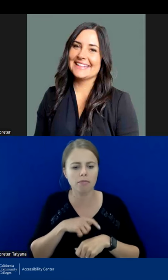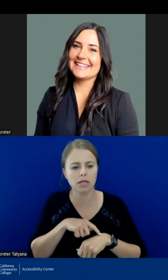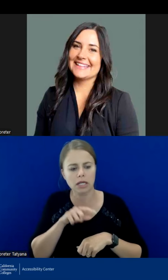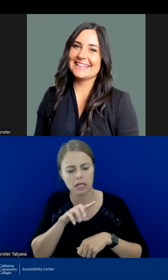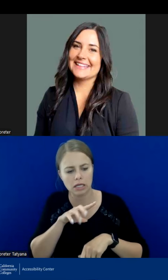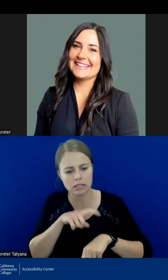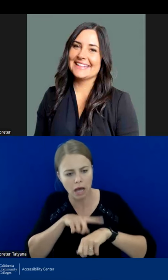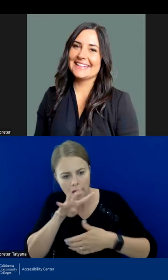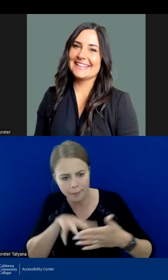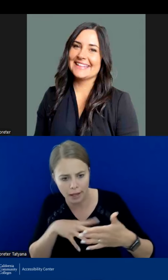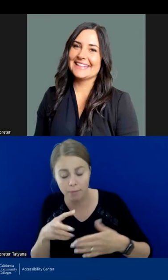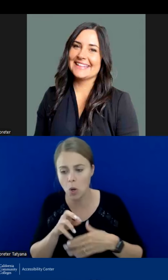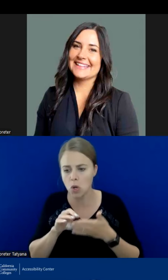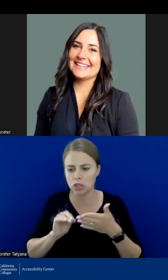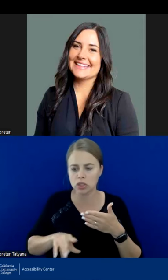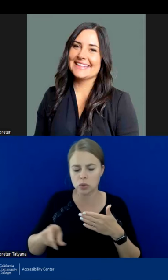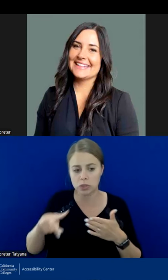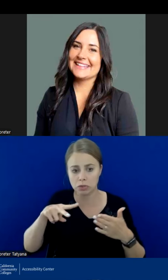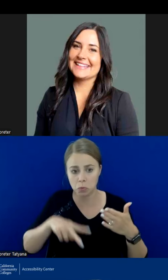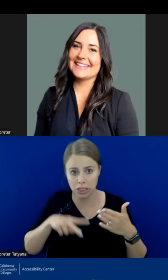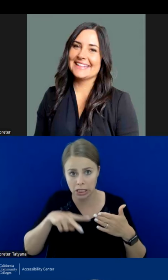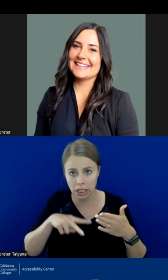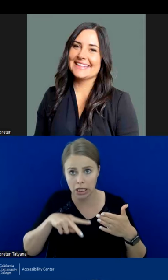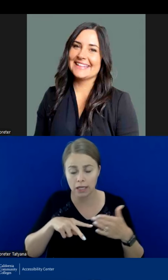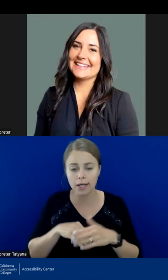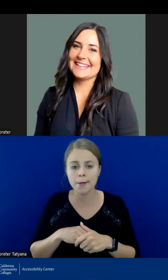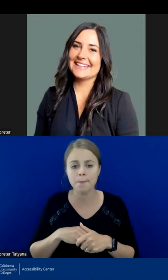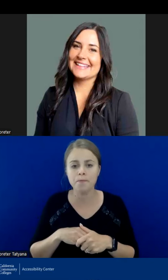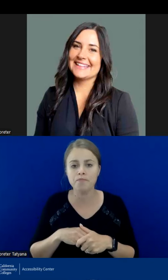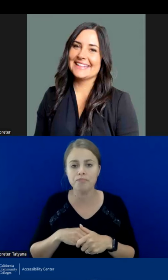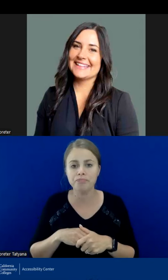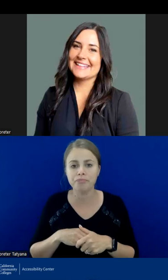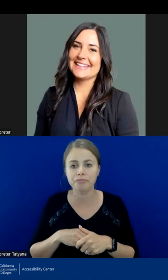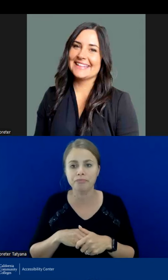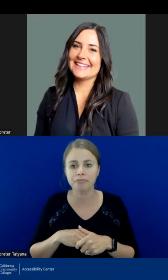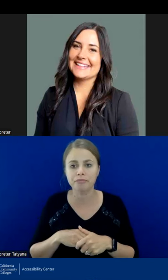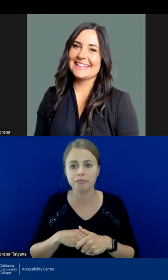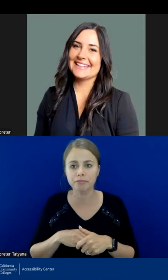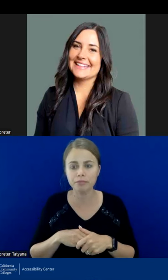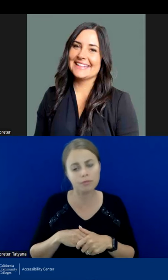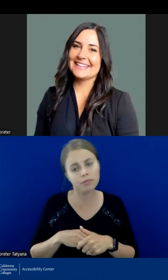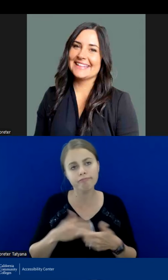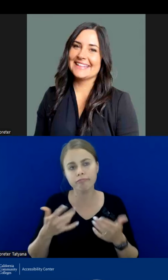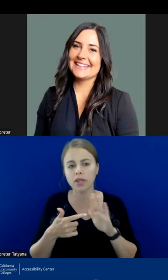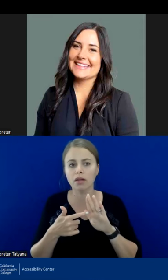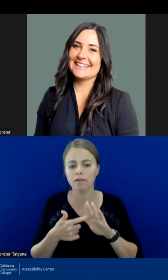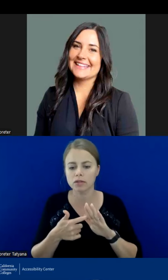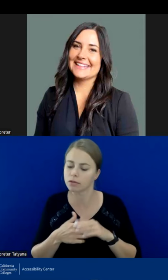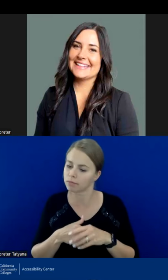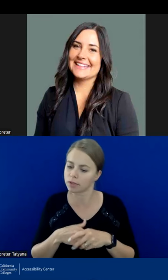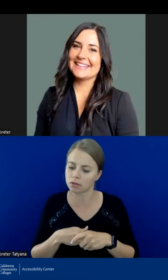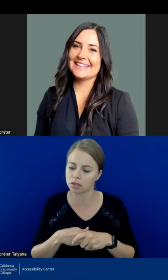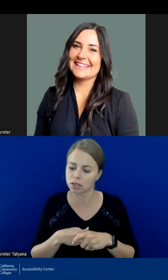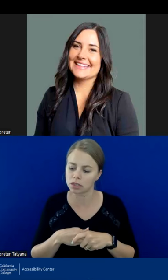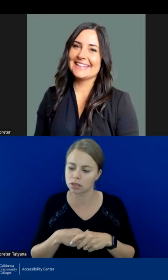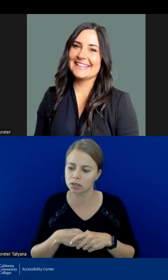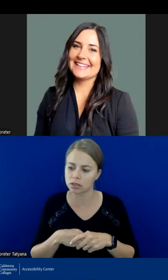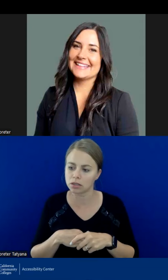Or a student who is reading, let's say, some descriptions